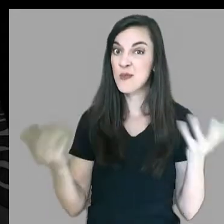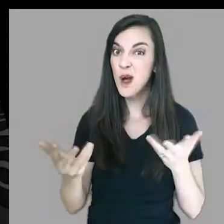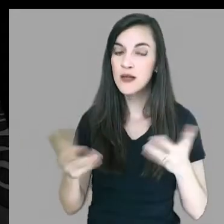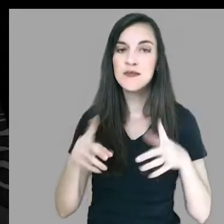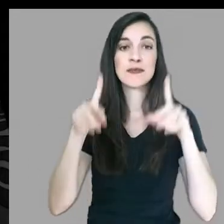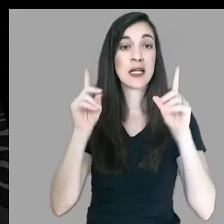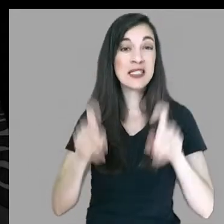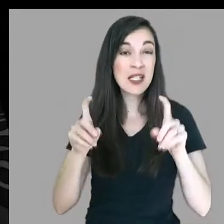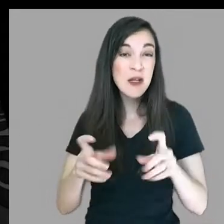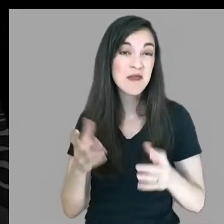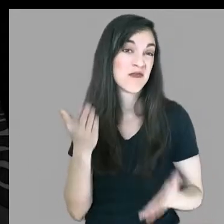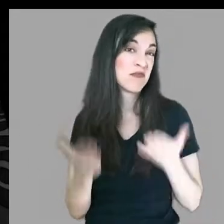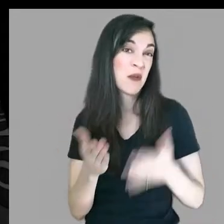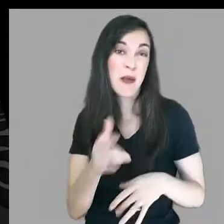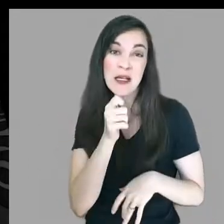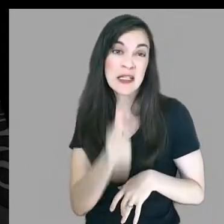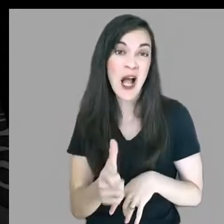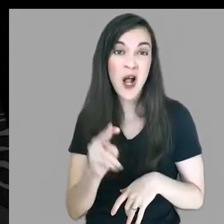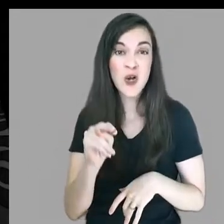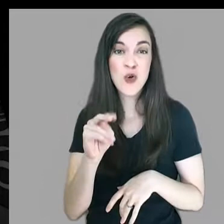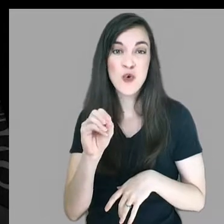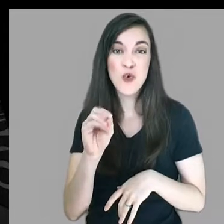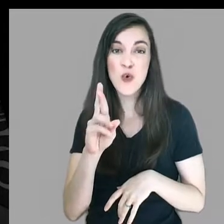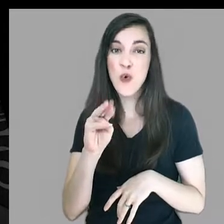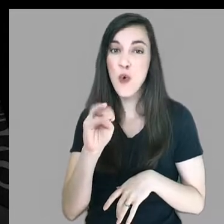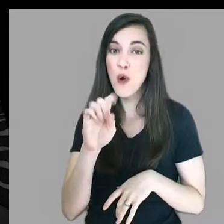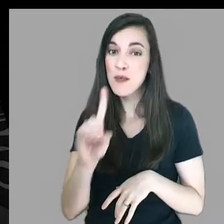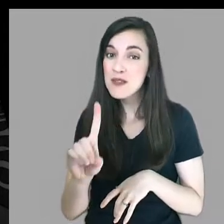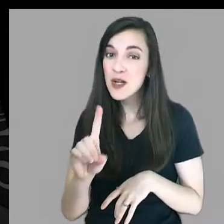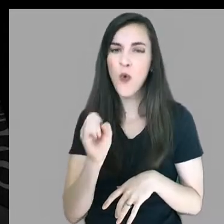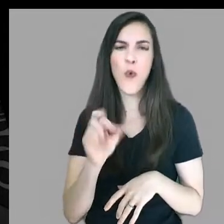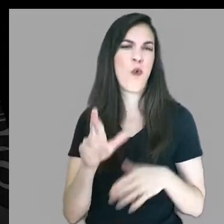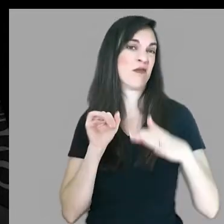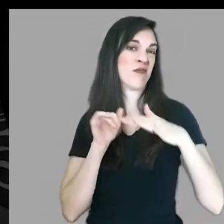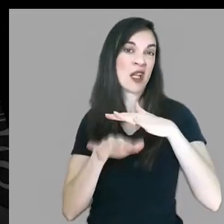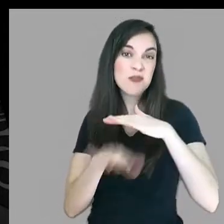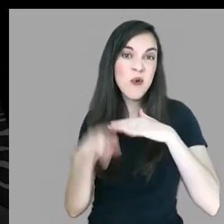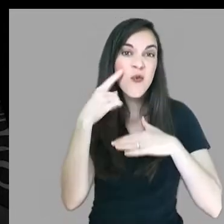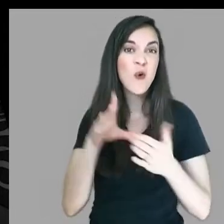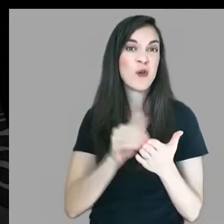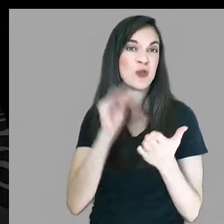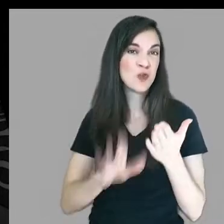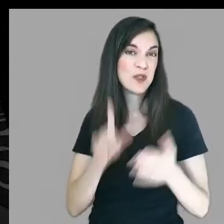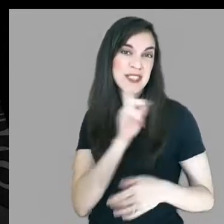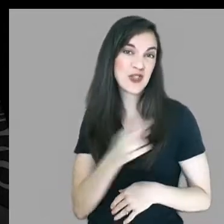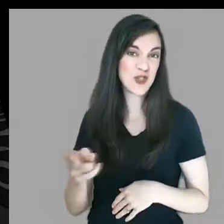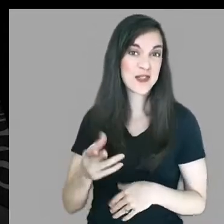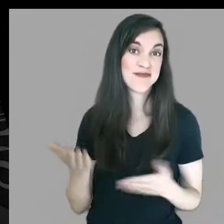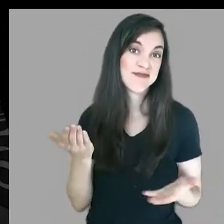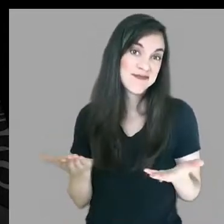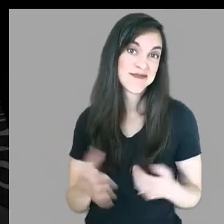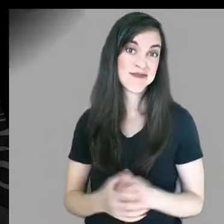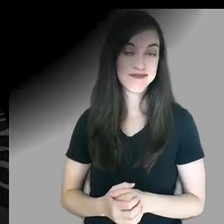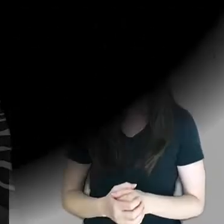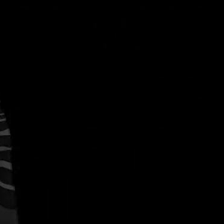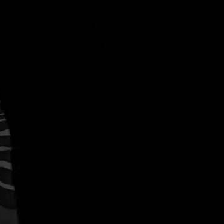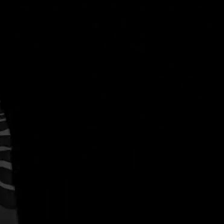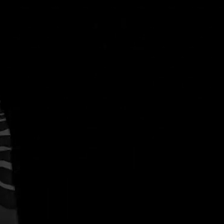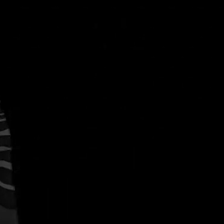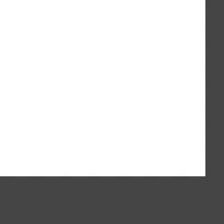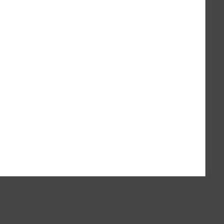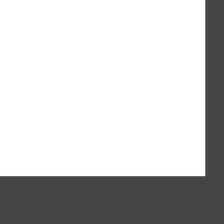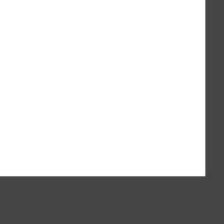the possibility that the assessment may not be normed or accessible for students who are D/HH.